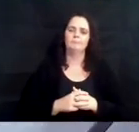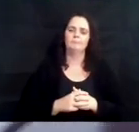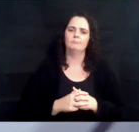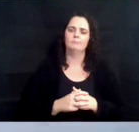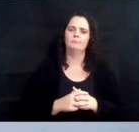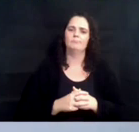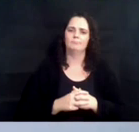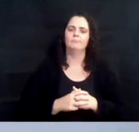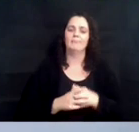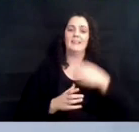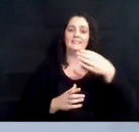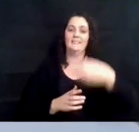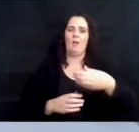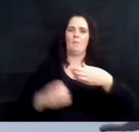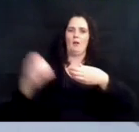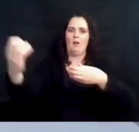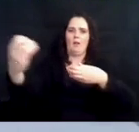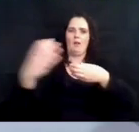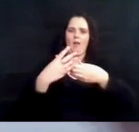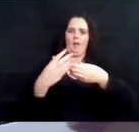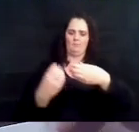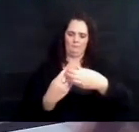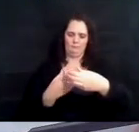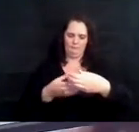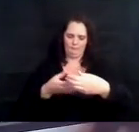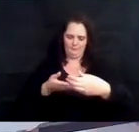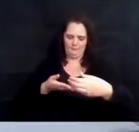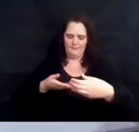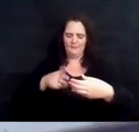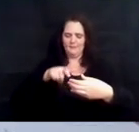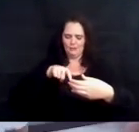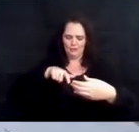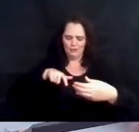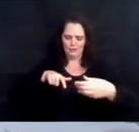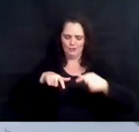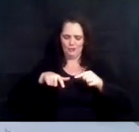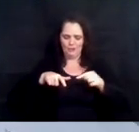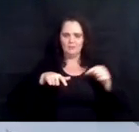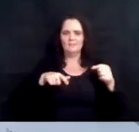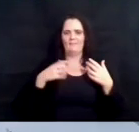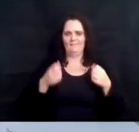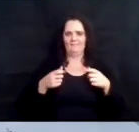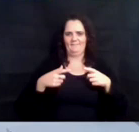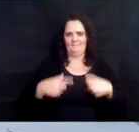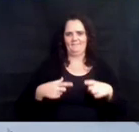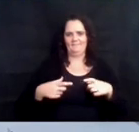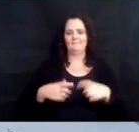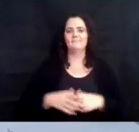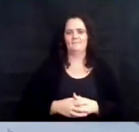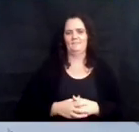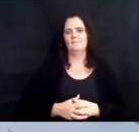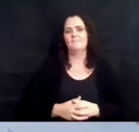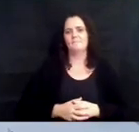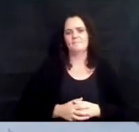comes down and out of it like that and then has that beautiful cast shadow of the teacups handle.